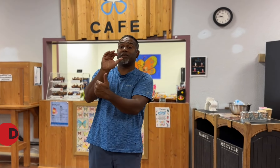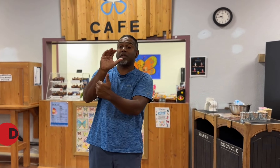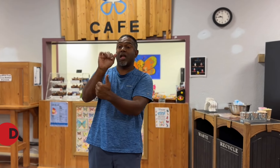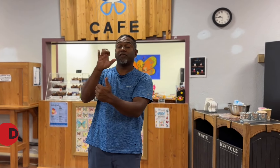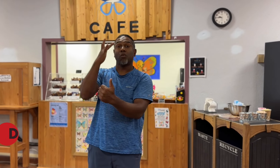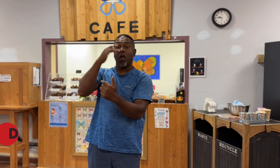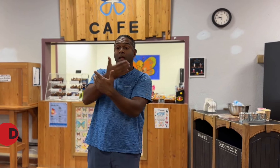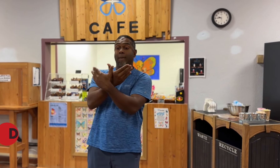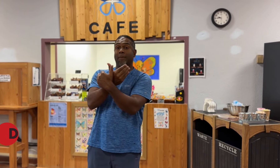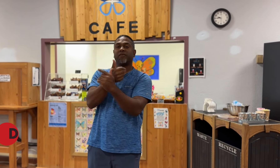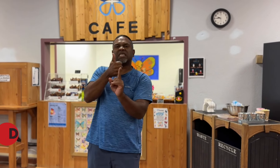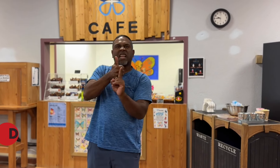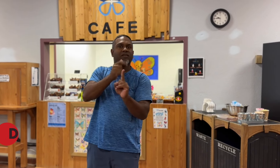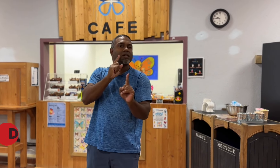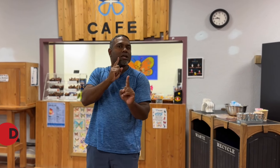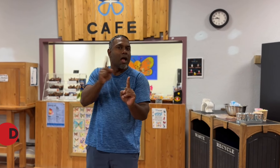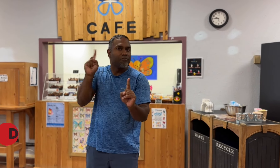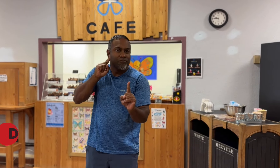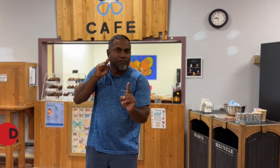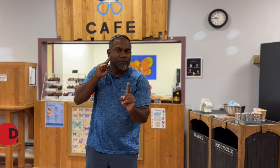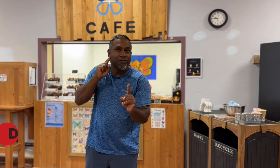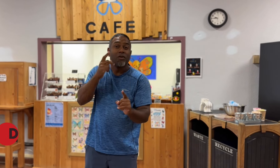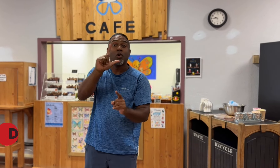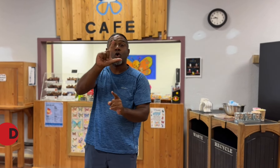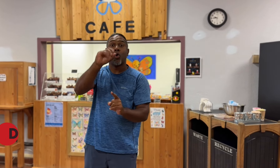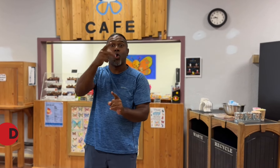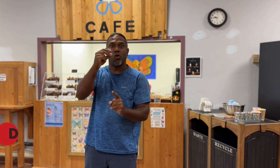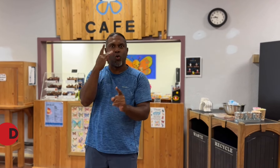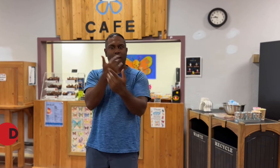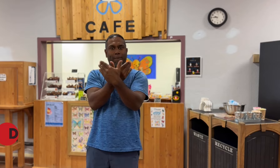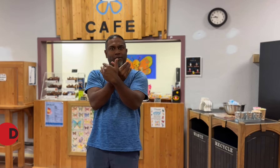and voted on this name because butterflies are deaf.